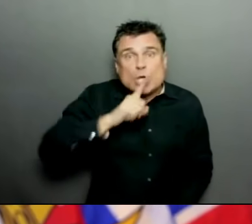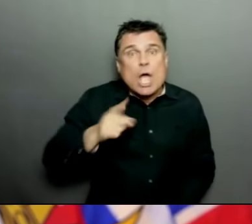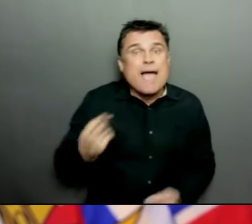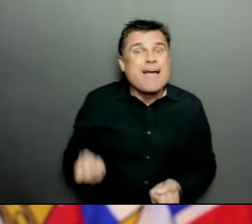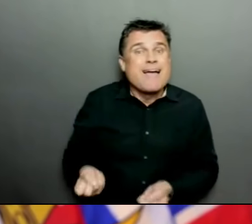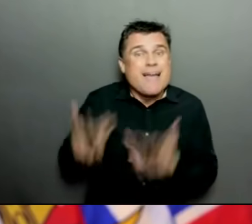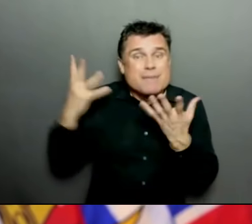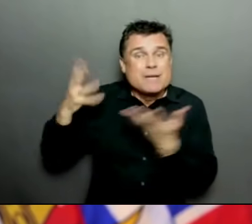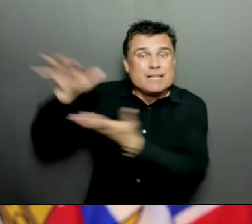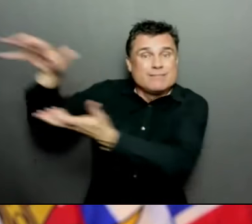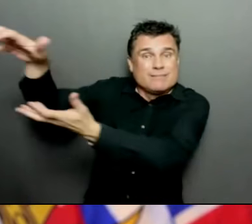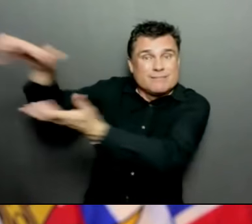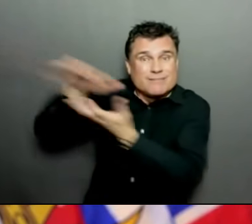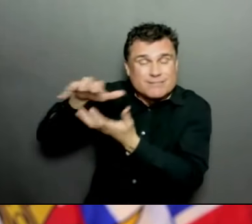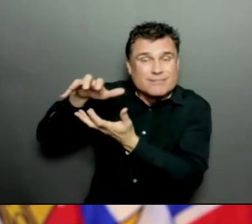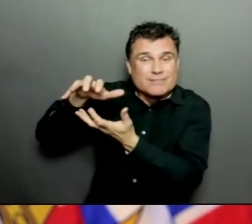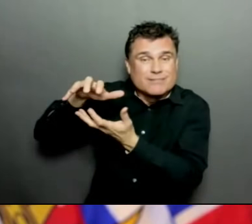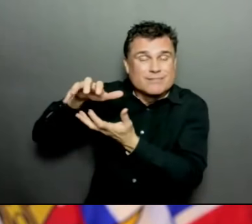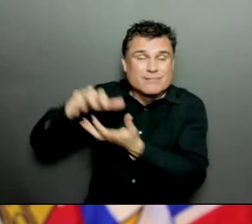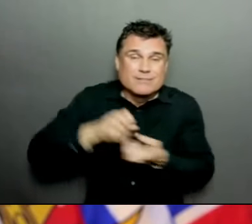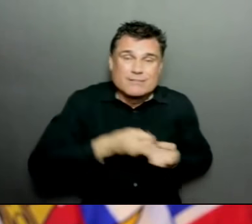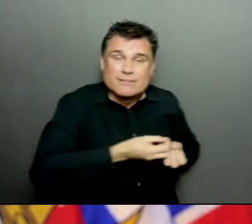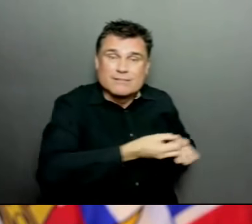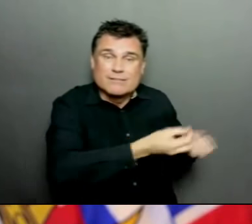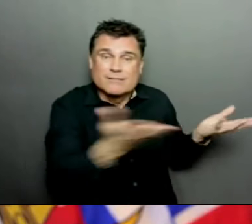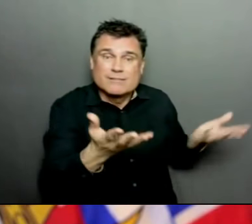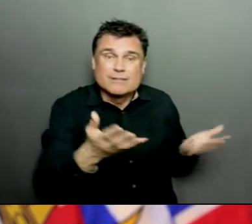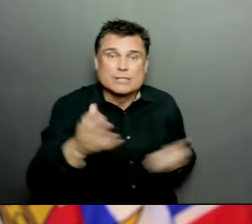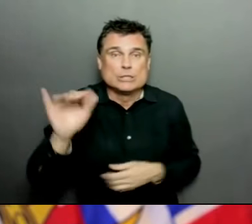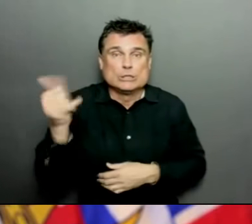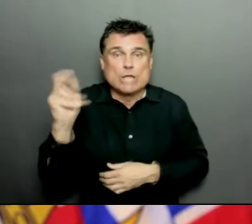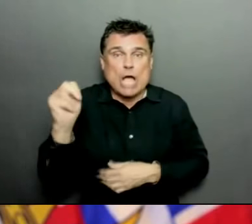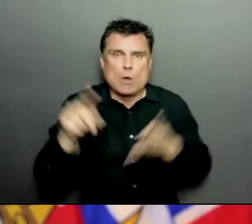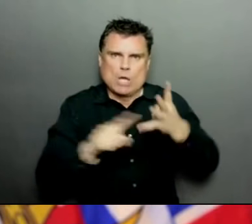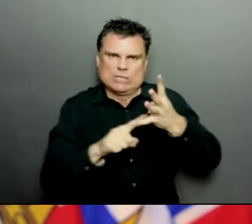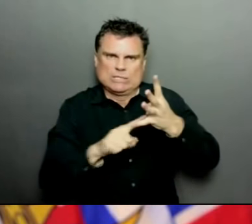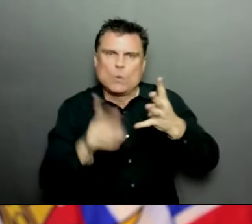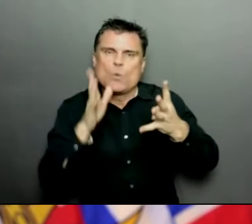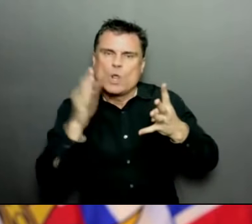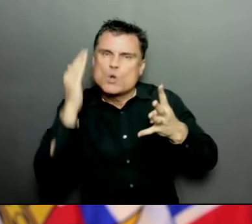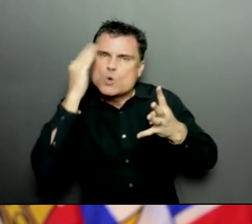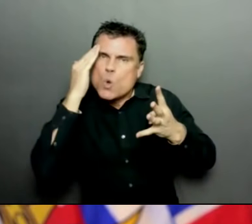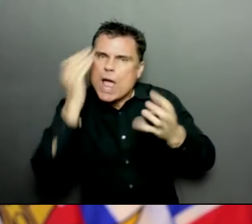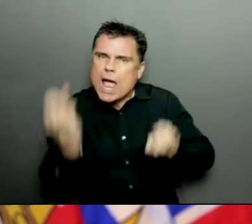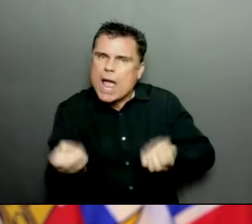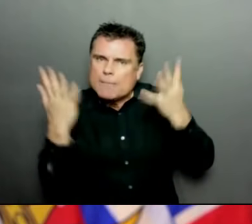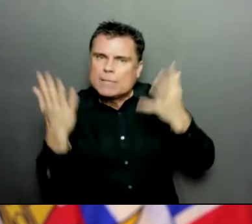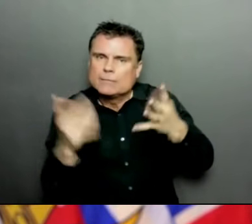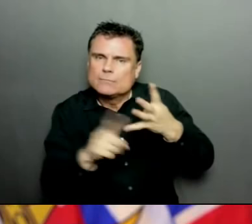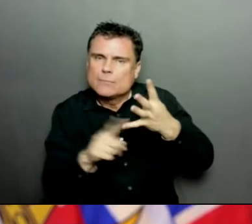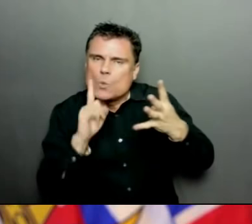There is lots of things that are still in flux but the intent is to try as quickly as possible